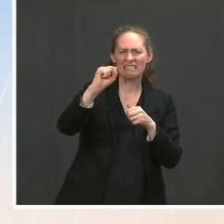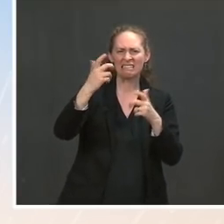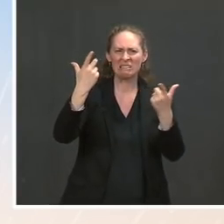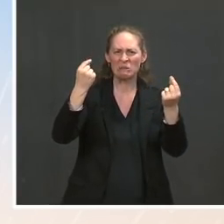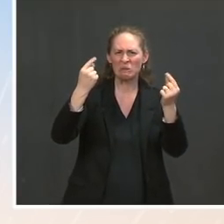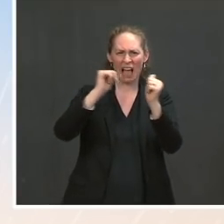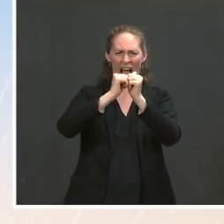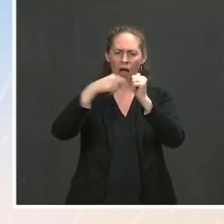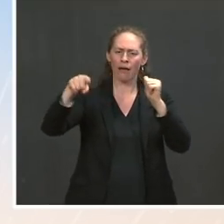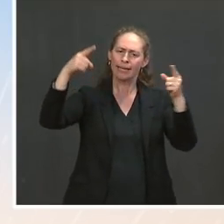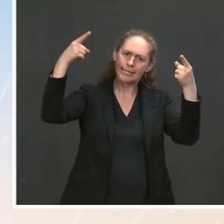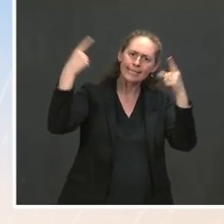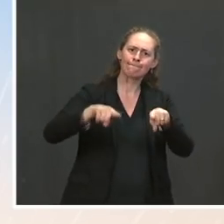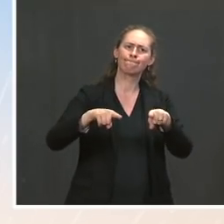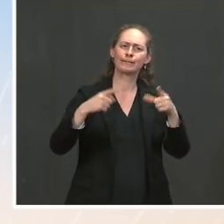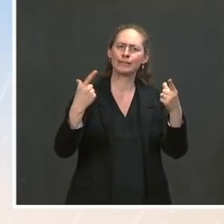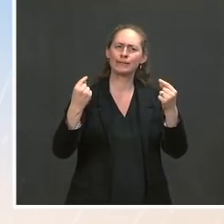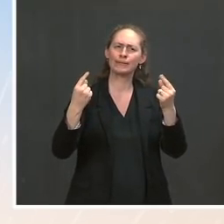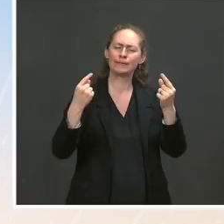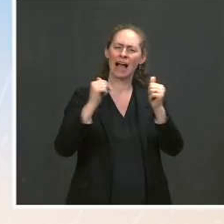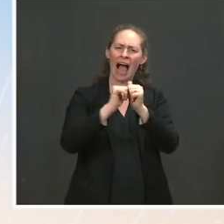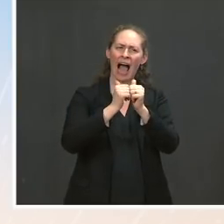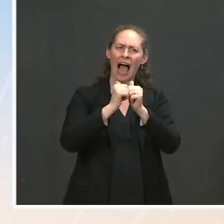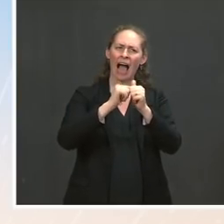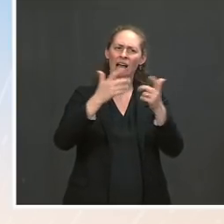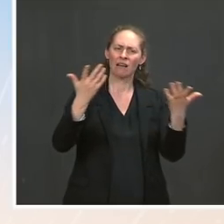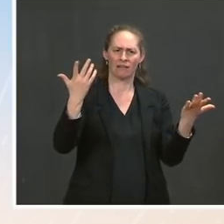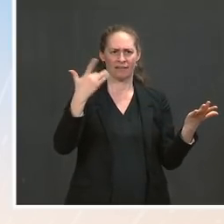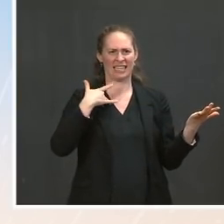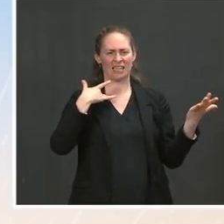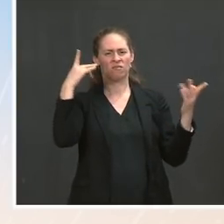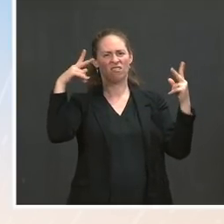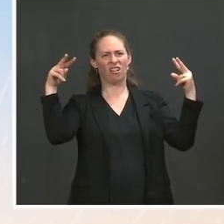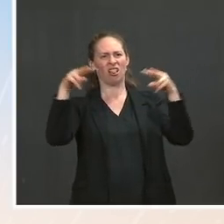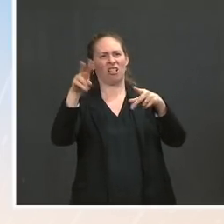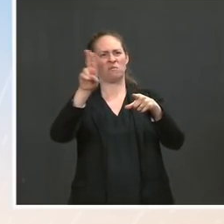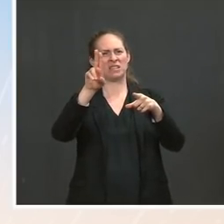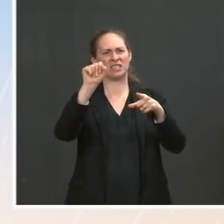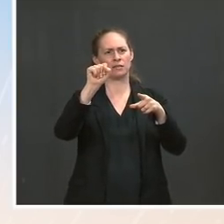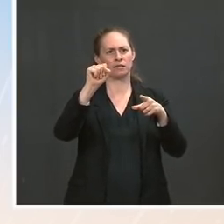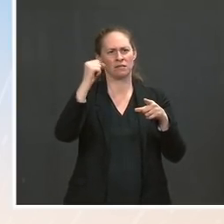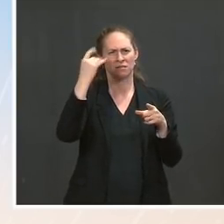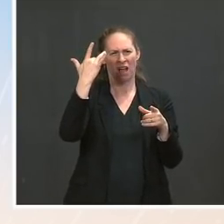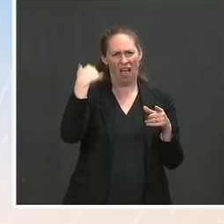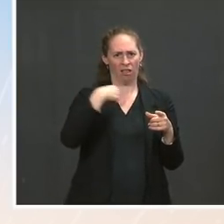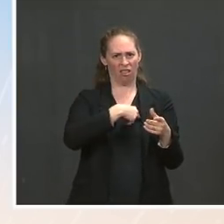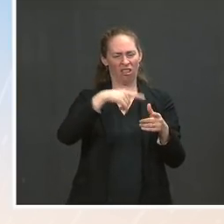should be 13th in the world as it relates to infrastructure. Roads that are broken down, infrastructure that isn't working,